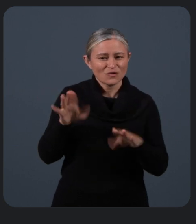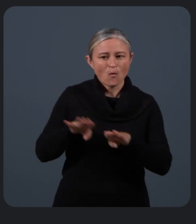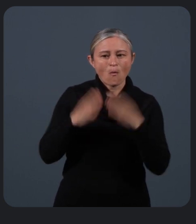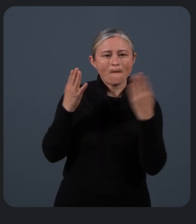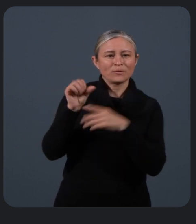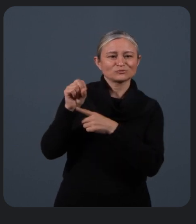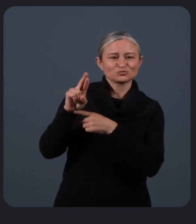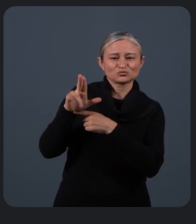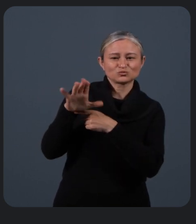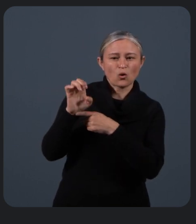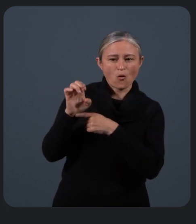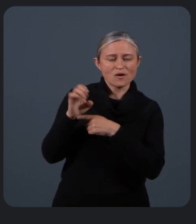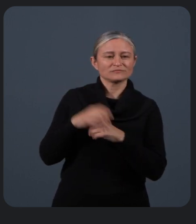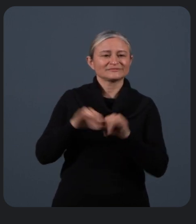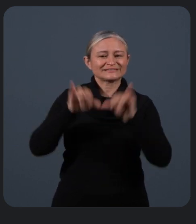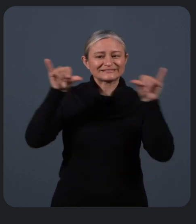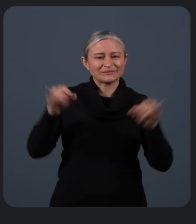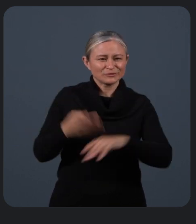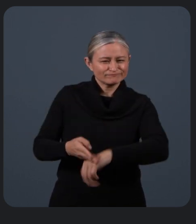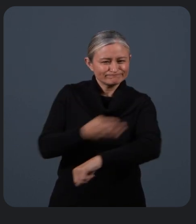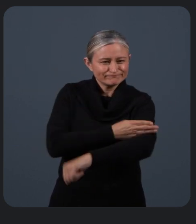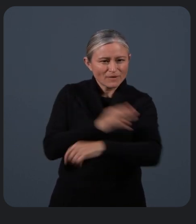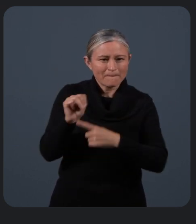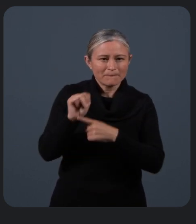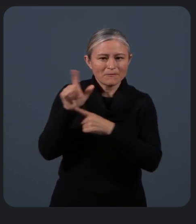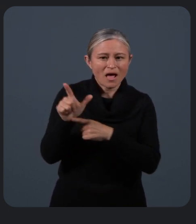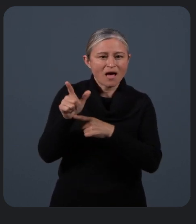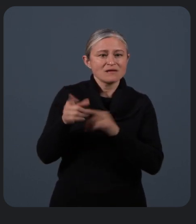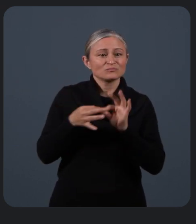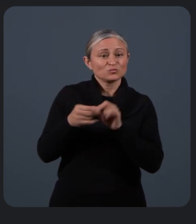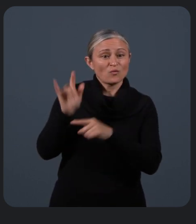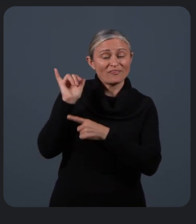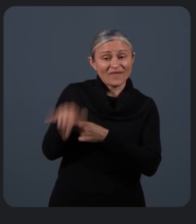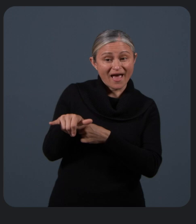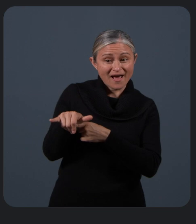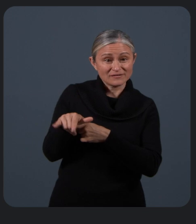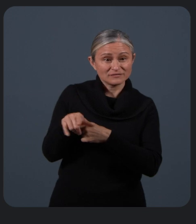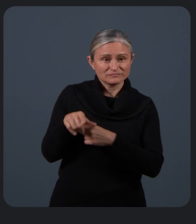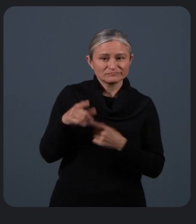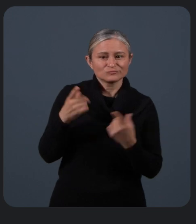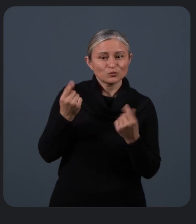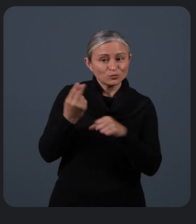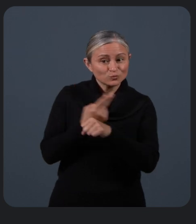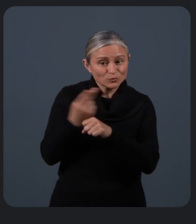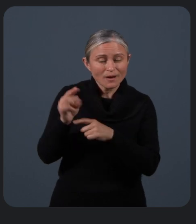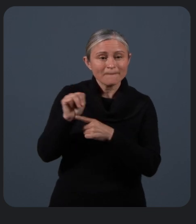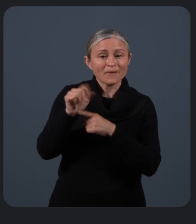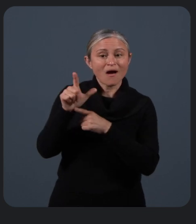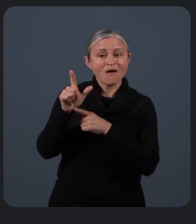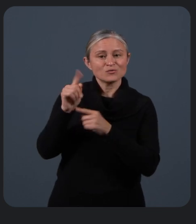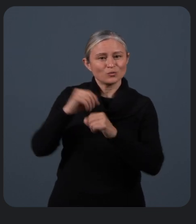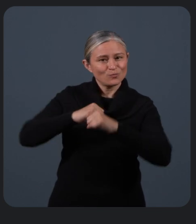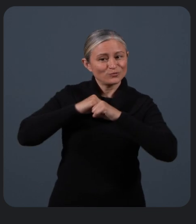In that spirit, check out this project using ML to help protect the environment. [VIDEO PLAYBACK]